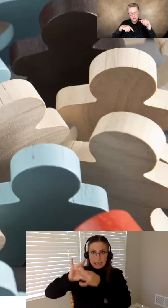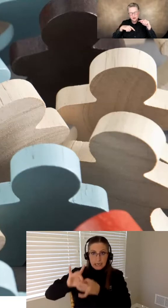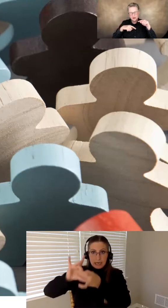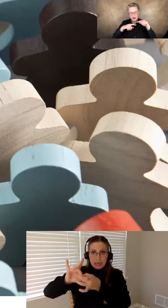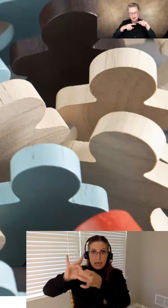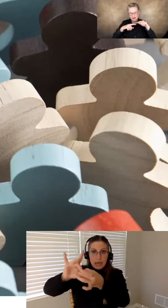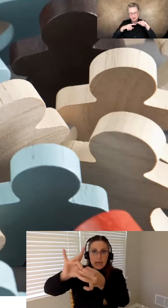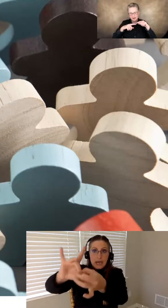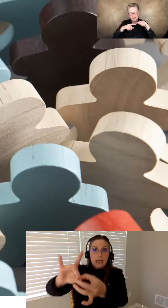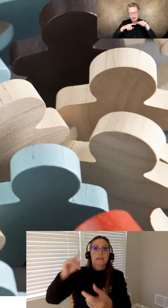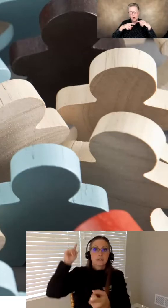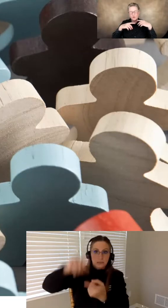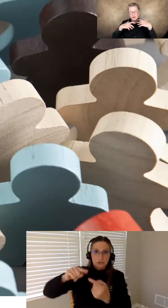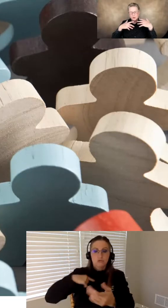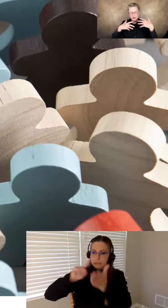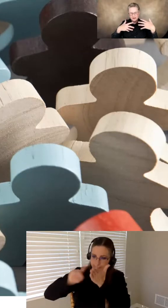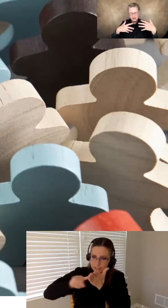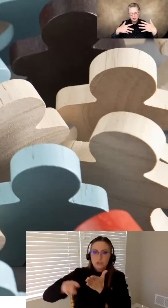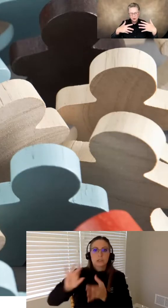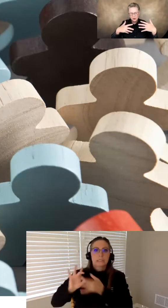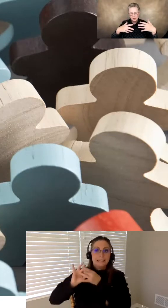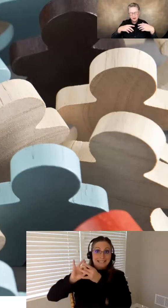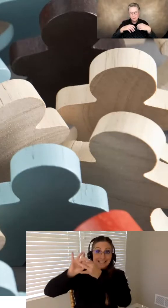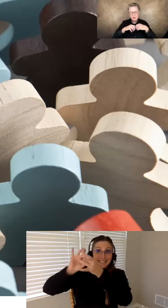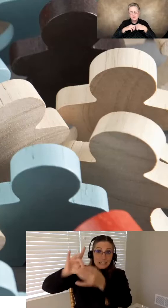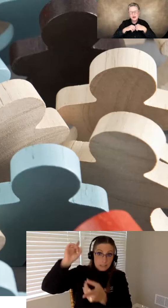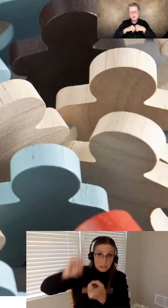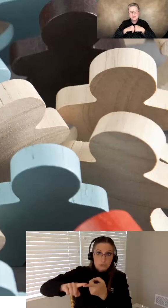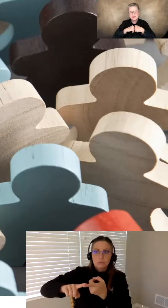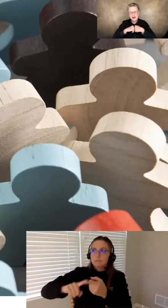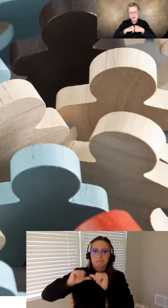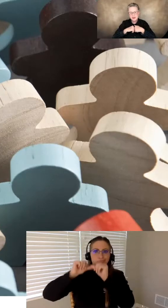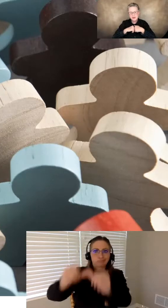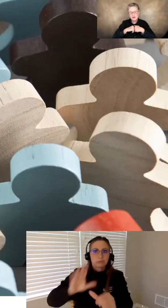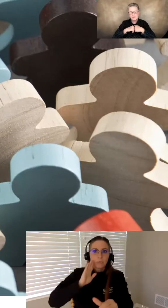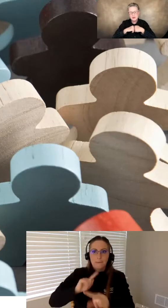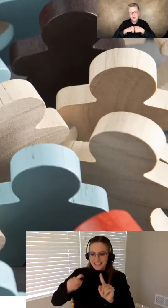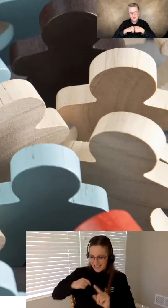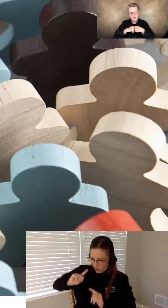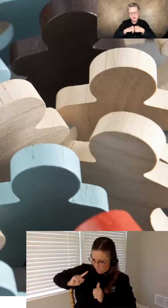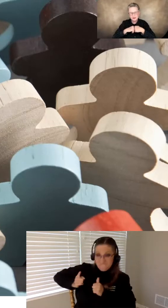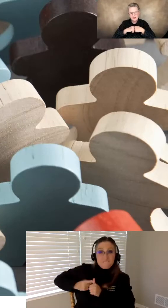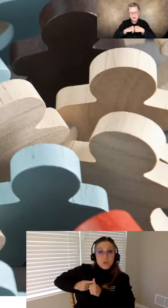to the end and hopefully will continue but that it was the connection of people